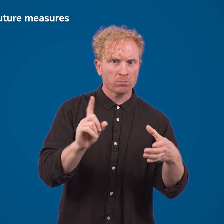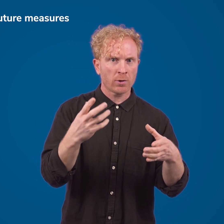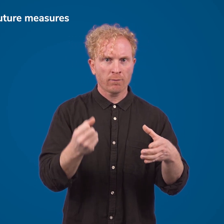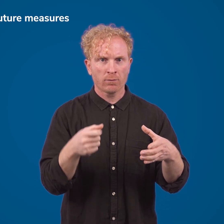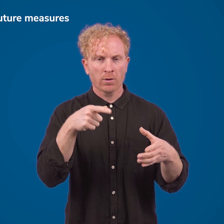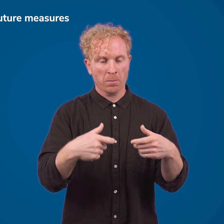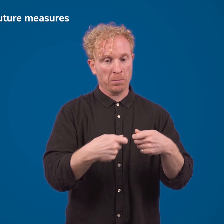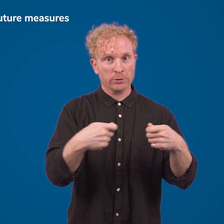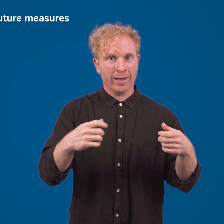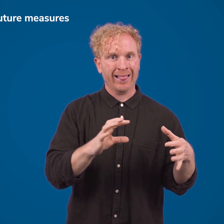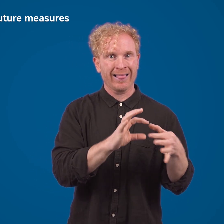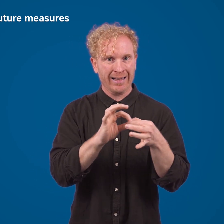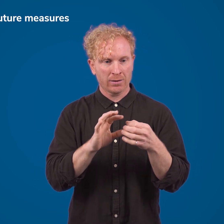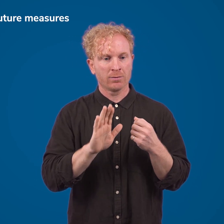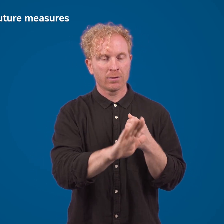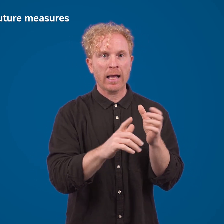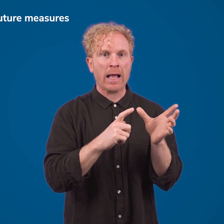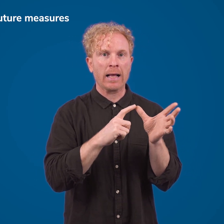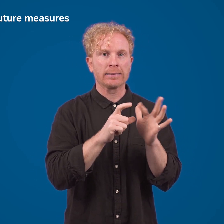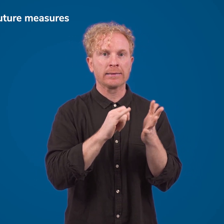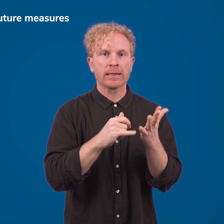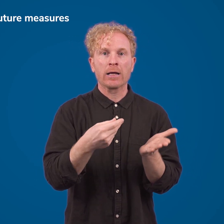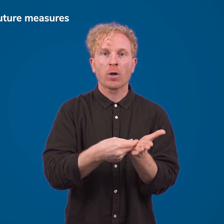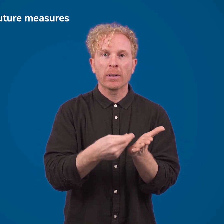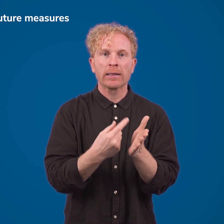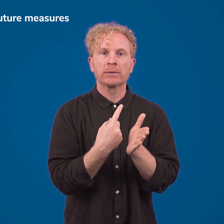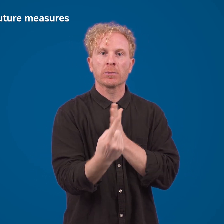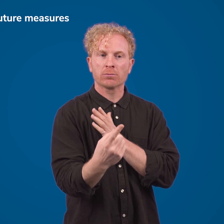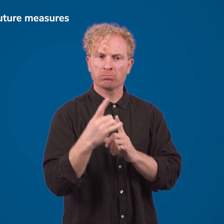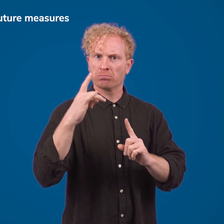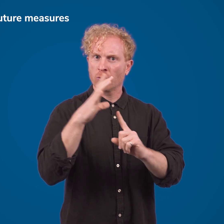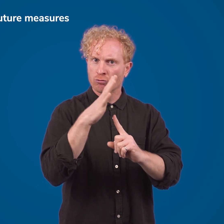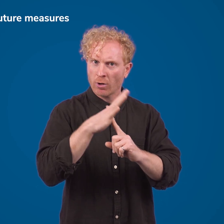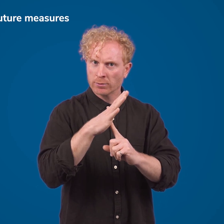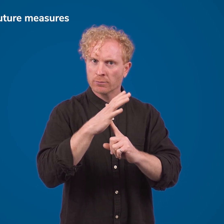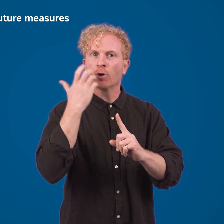This measure links into the economic independence priority of ADS